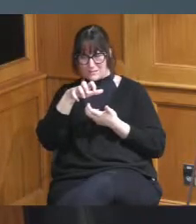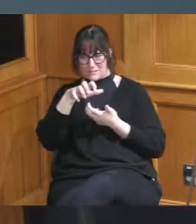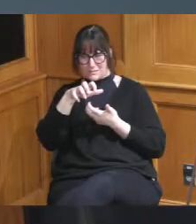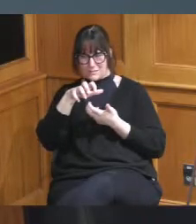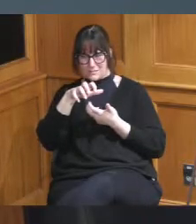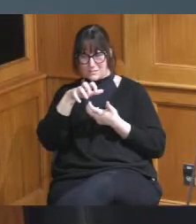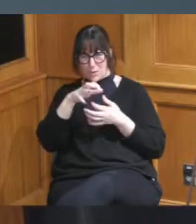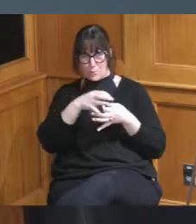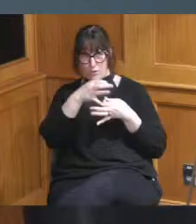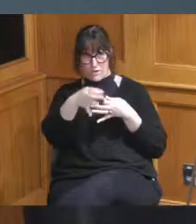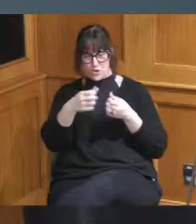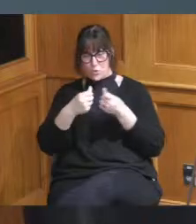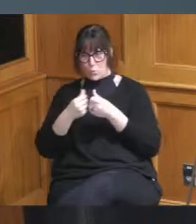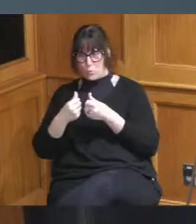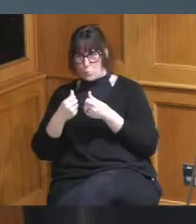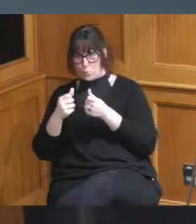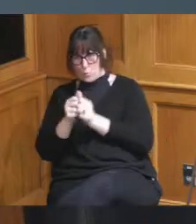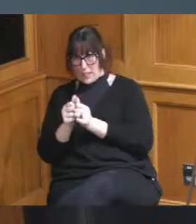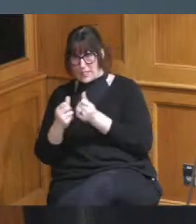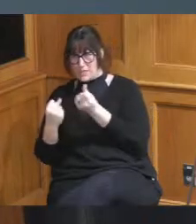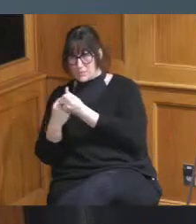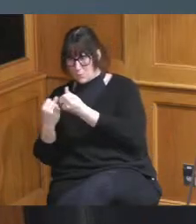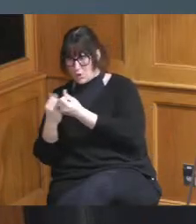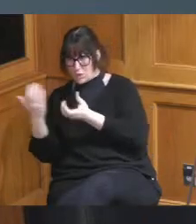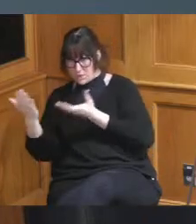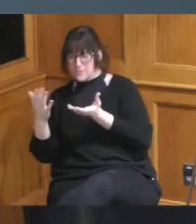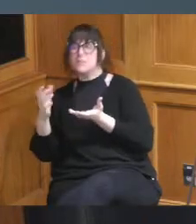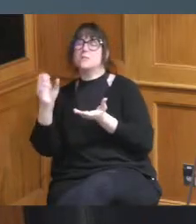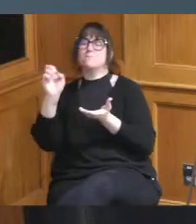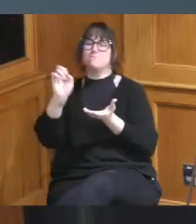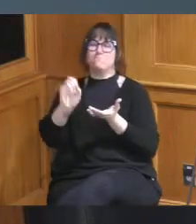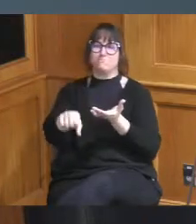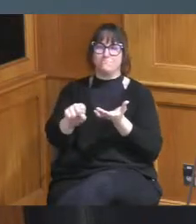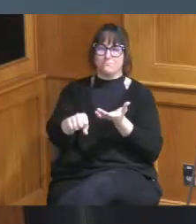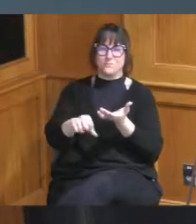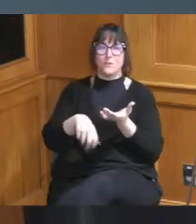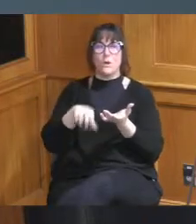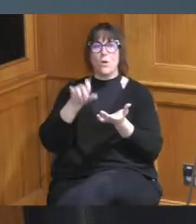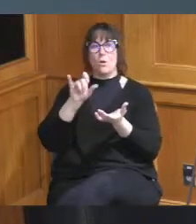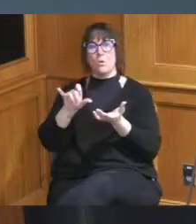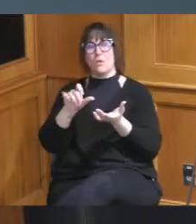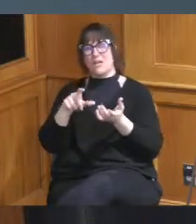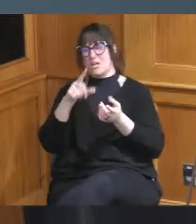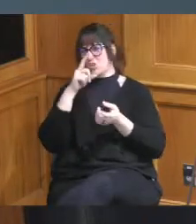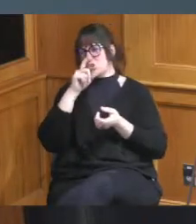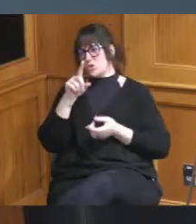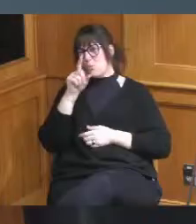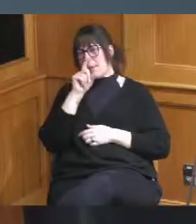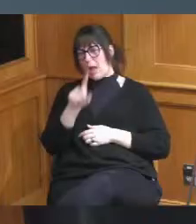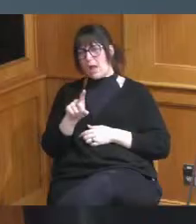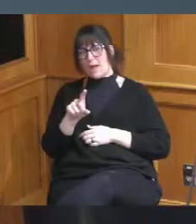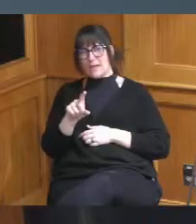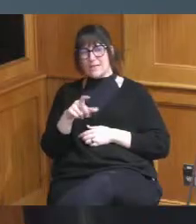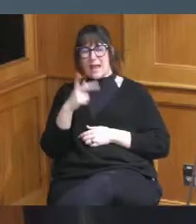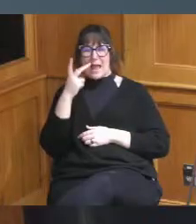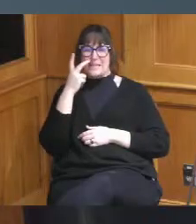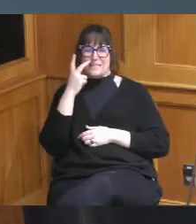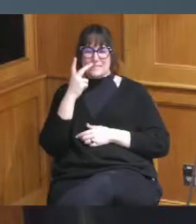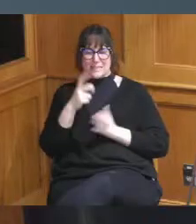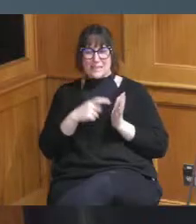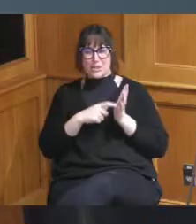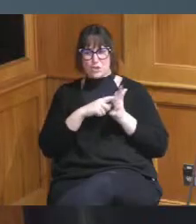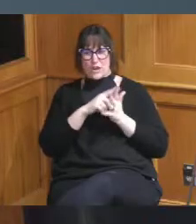services okay that's what happened okay can I get a I see these criteria here but I'd like to know